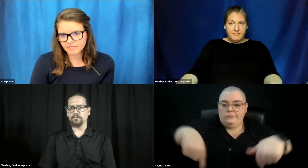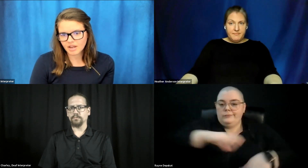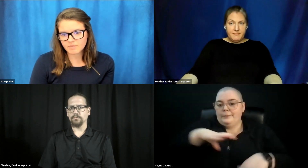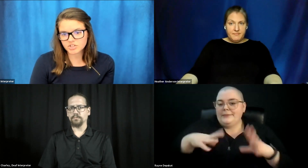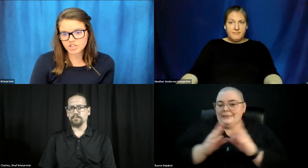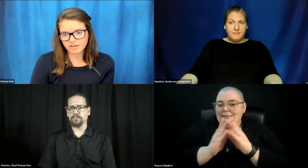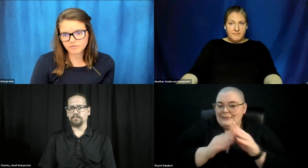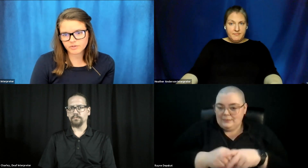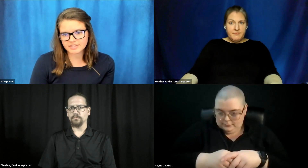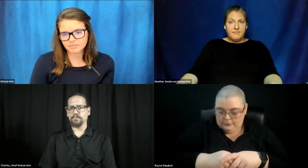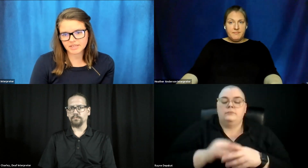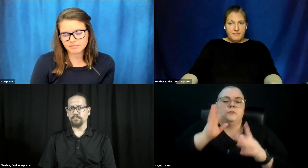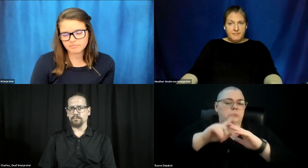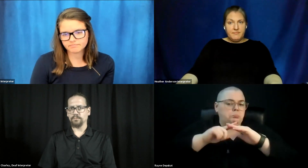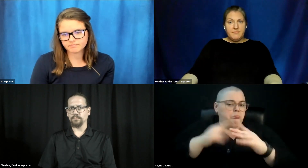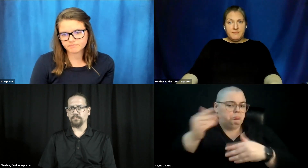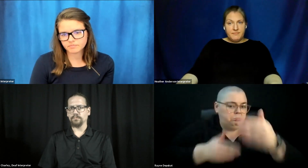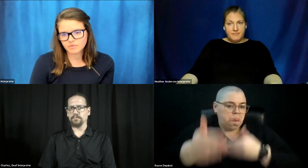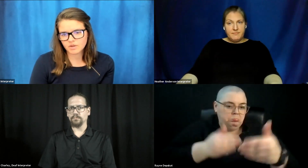And the chair for this committee.